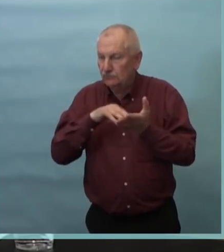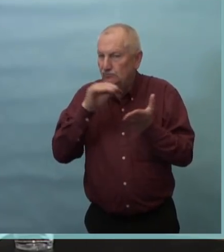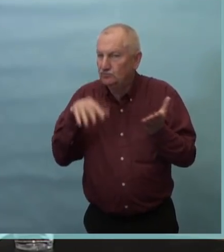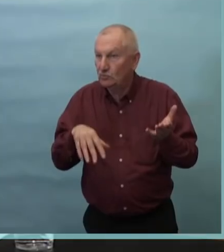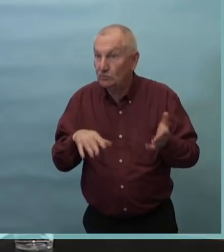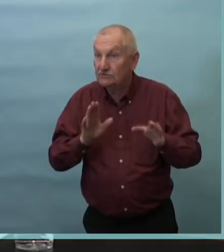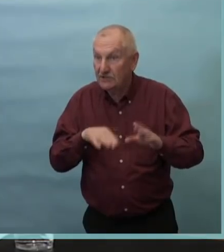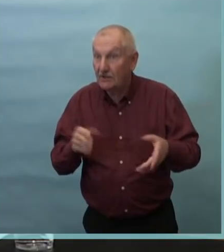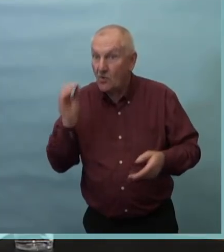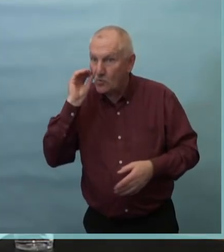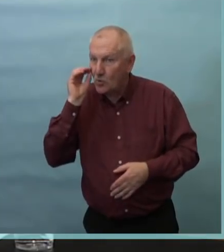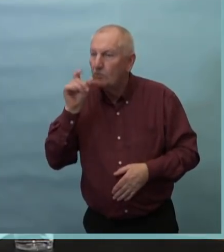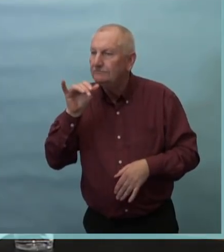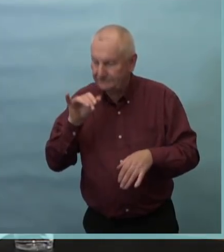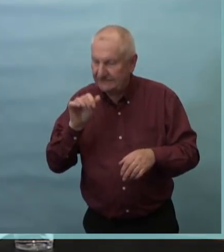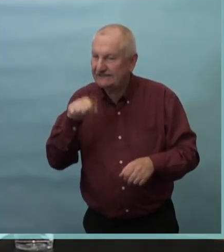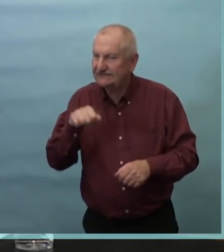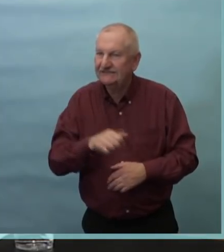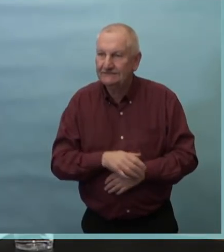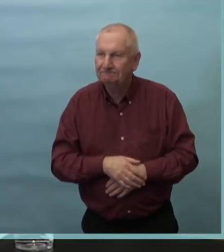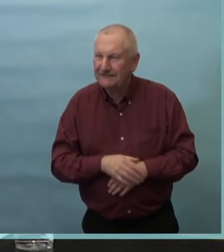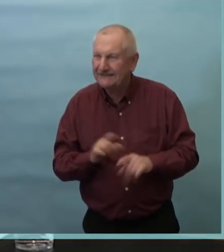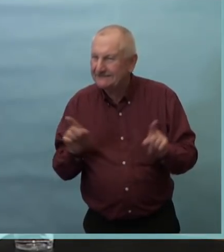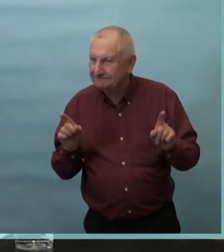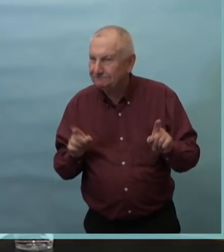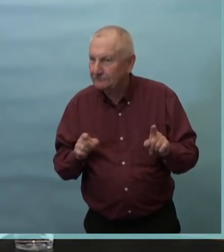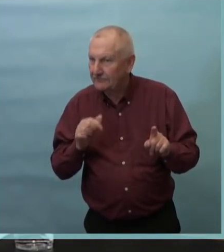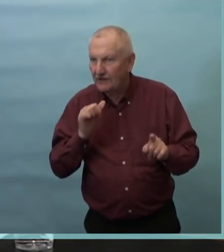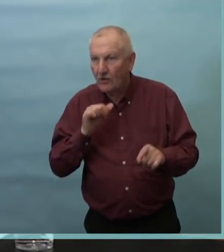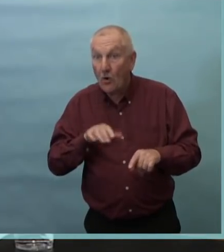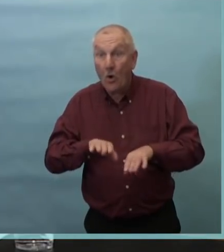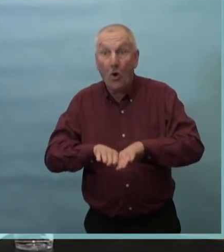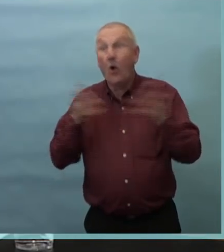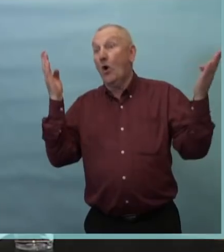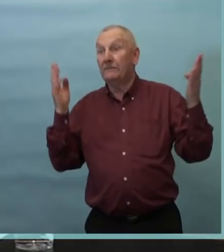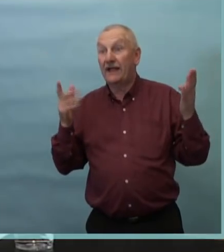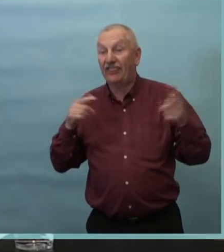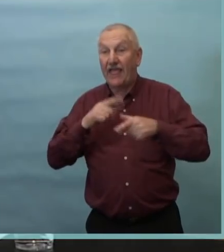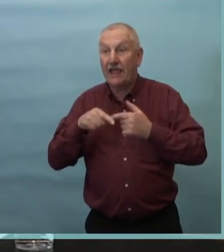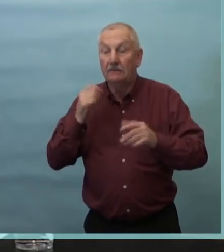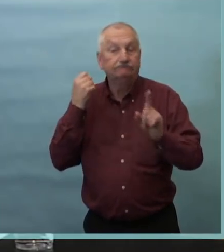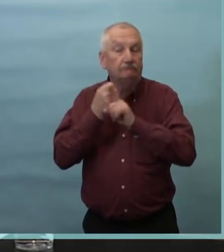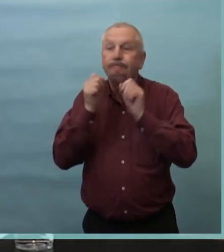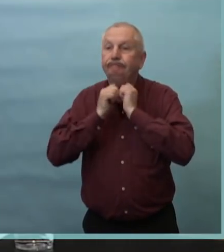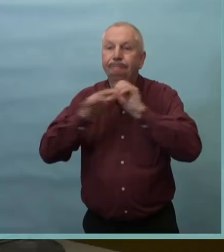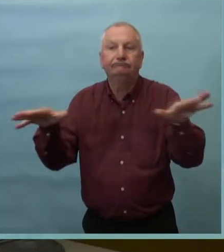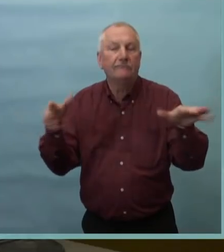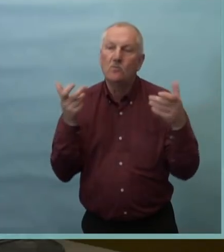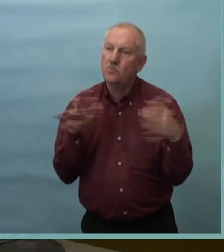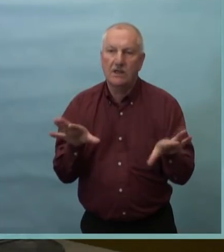you know more spread even though it's it seems to be less likely in children from